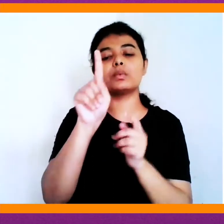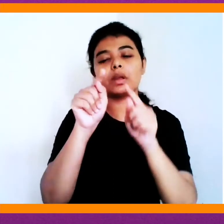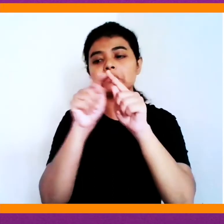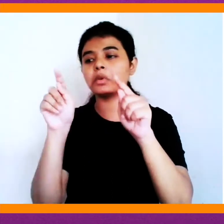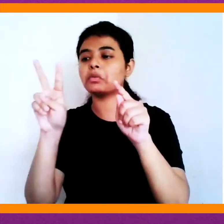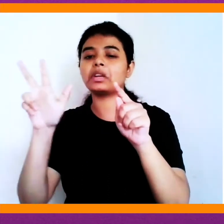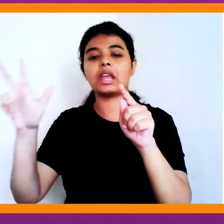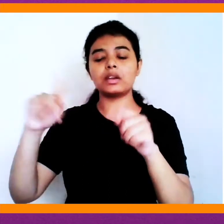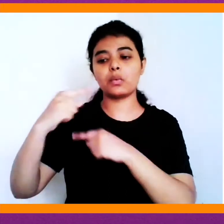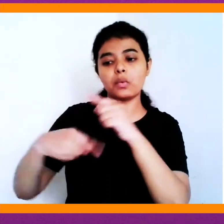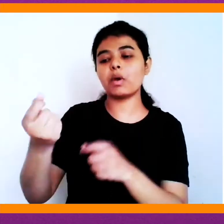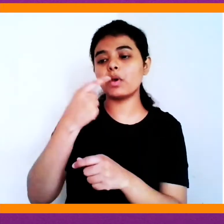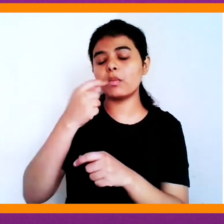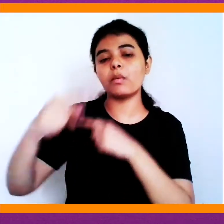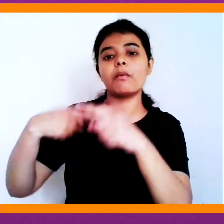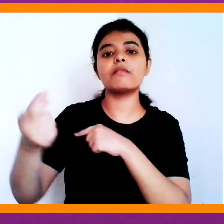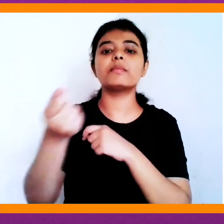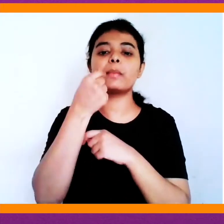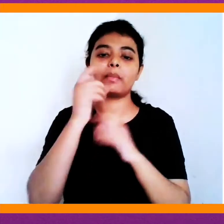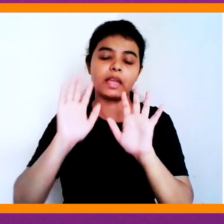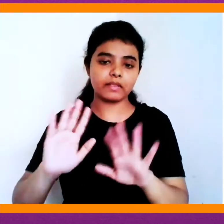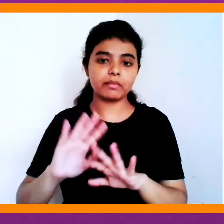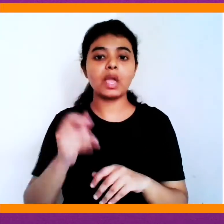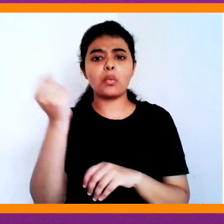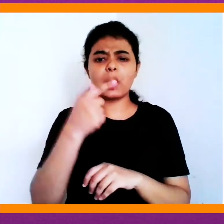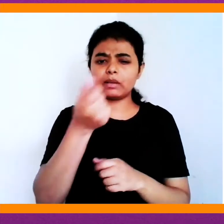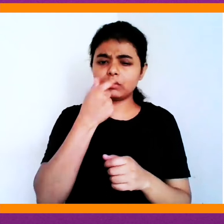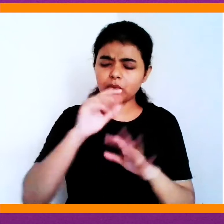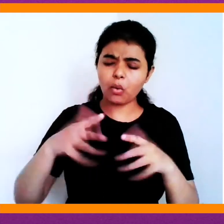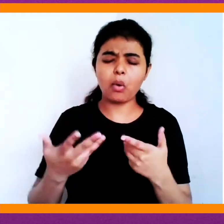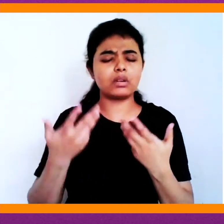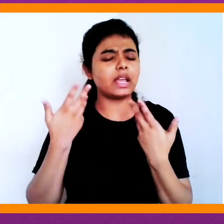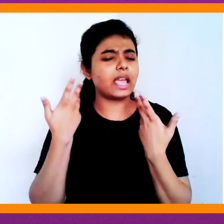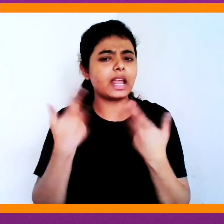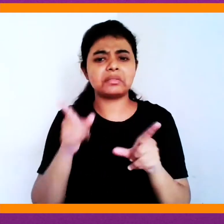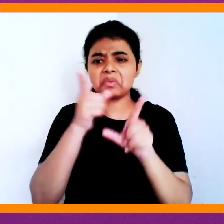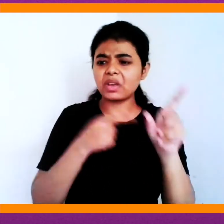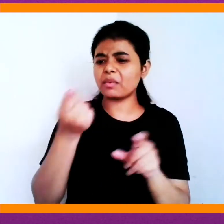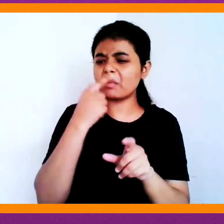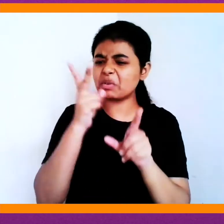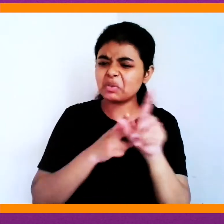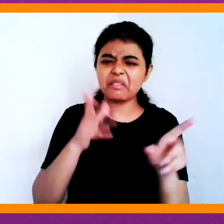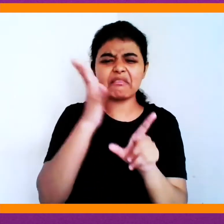these are sets of 21 to 28 tablets which are given on an everyday basis a woman has to take them and